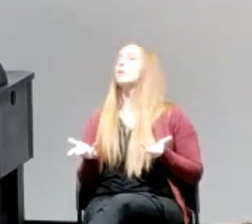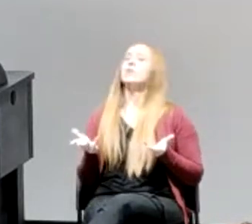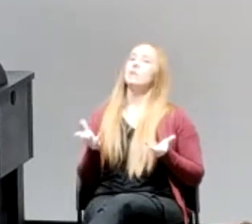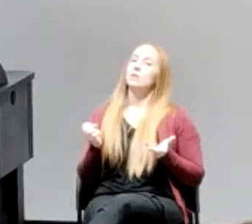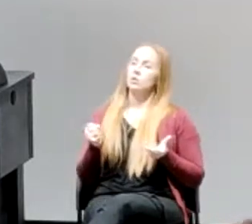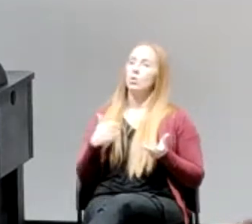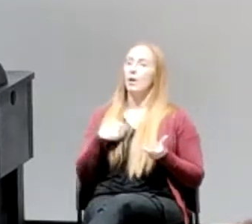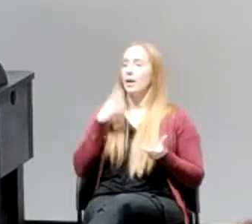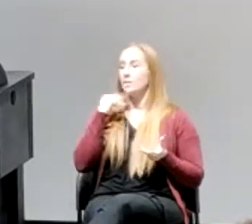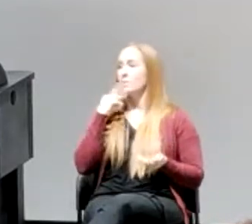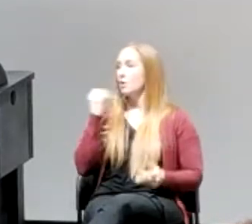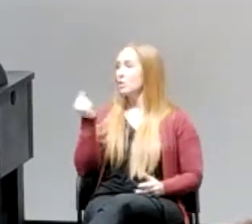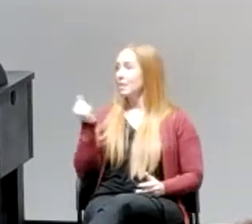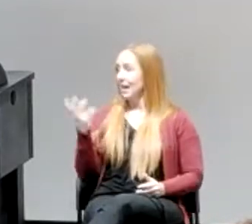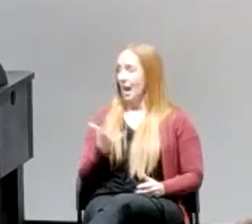huh when you compared it with the fact that